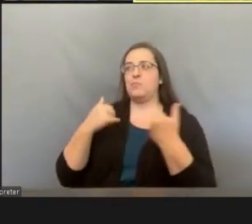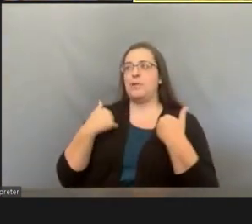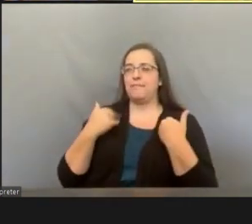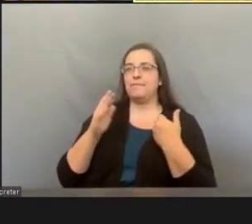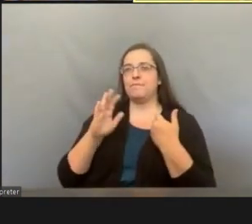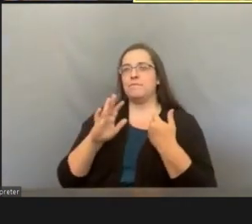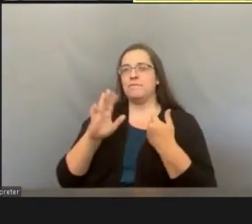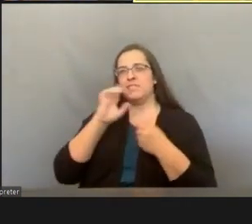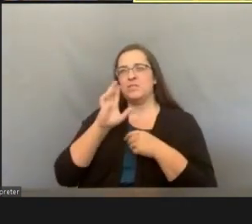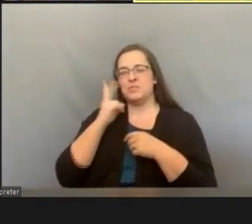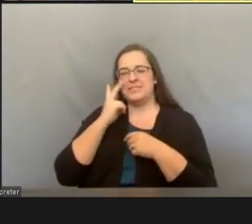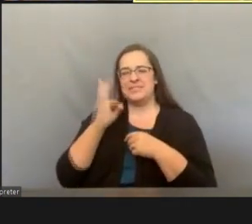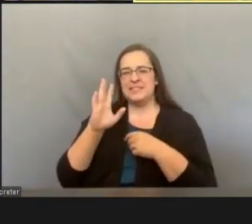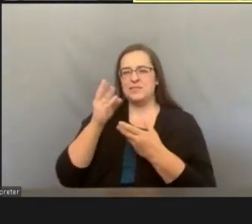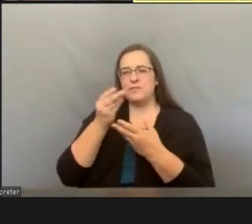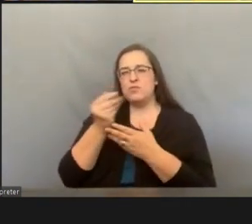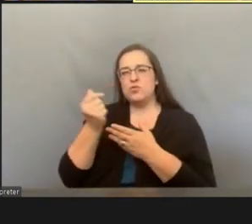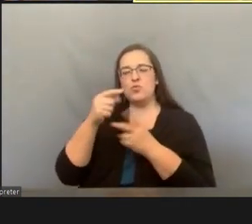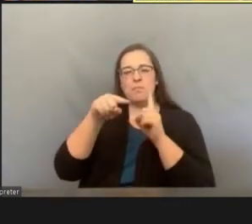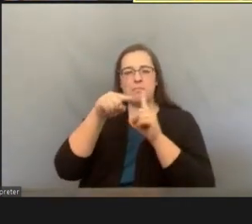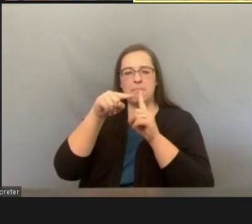THOUGHTS ON WHY THE NUMBERS ARE